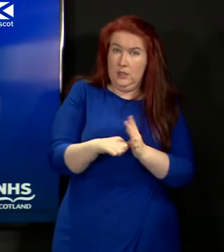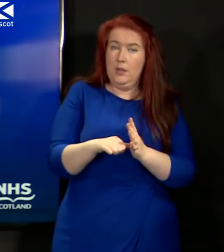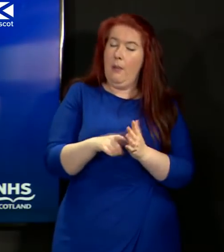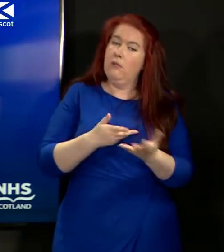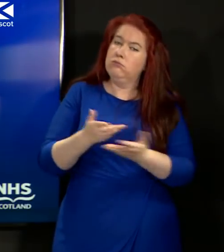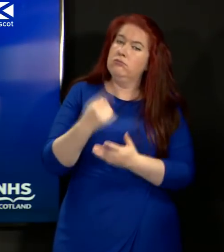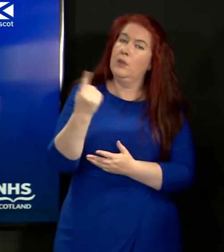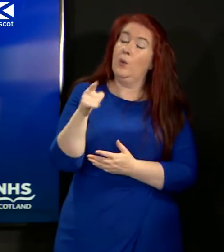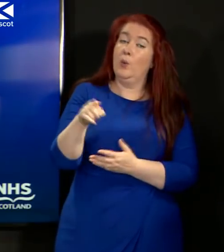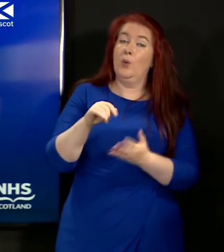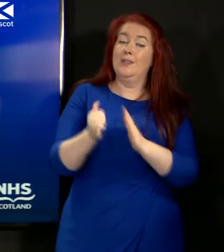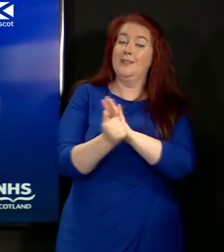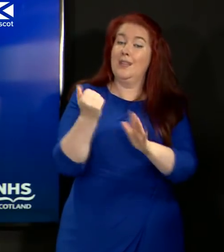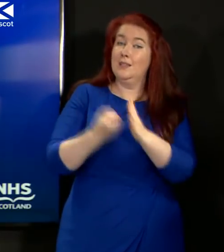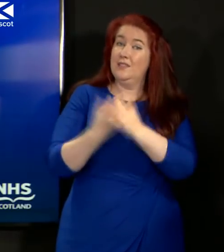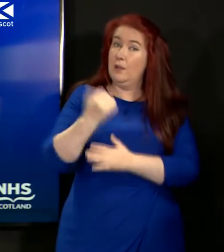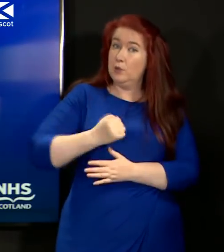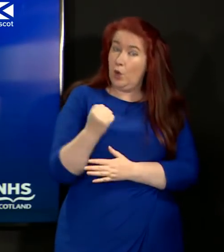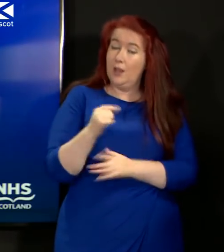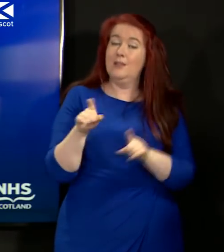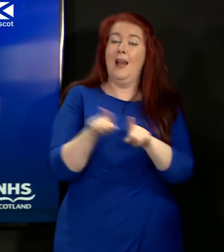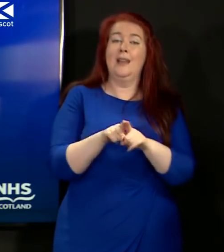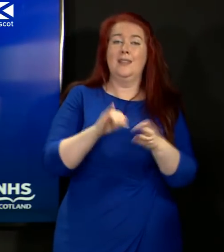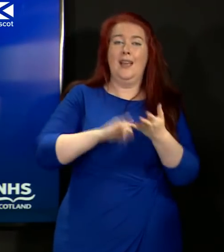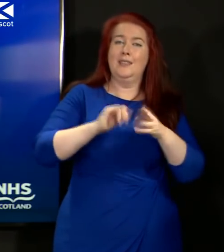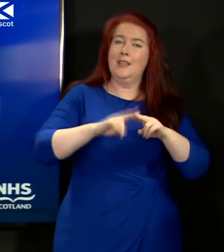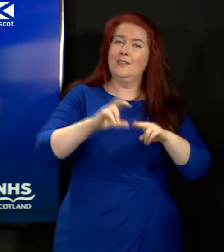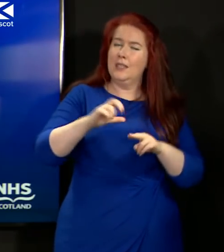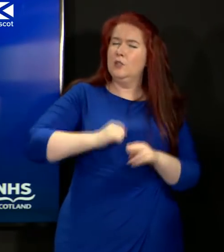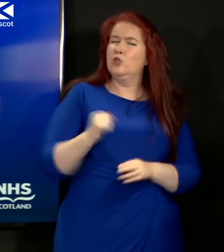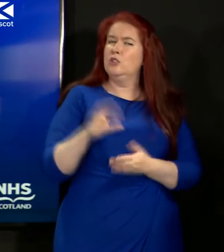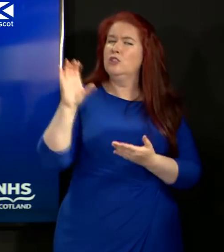Scotland and the Scottish Funding Council. We will also be working with employers